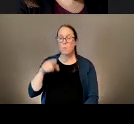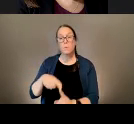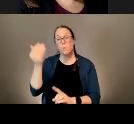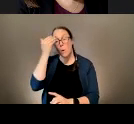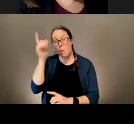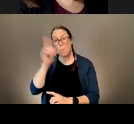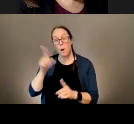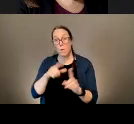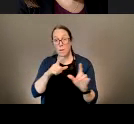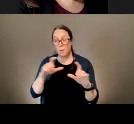in order to scan it.